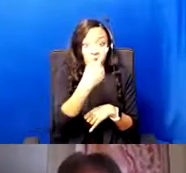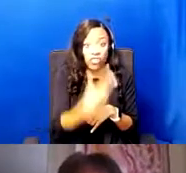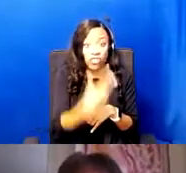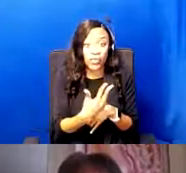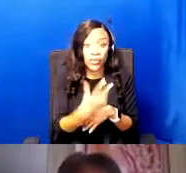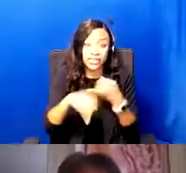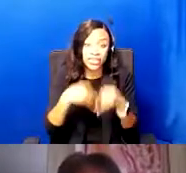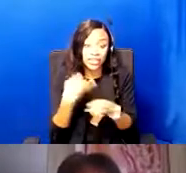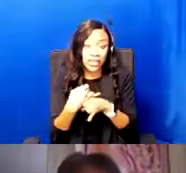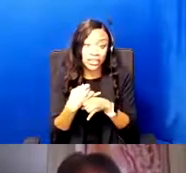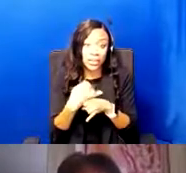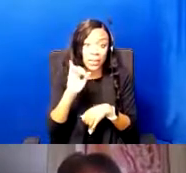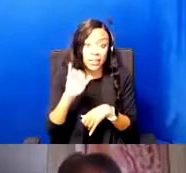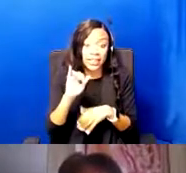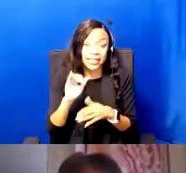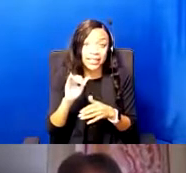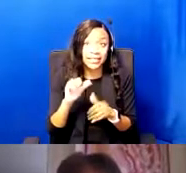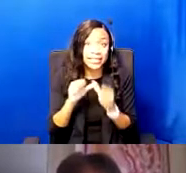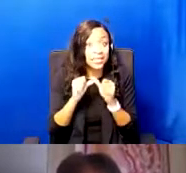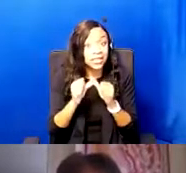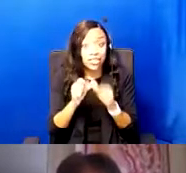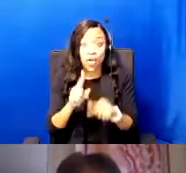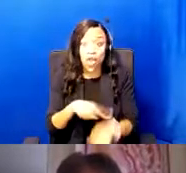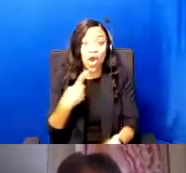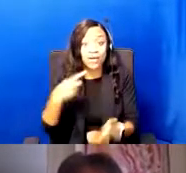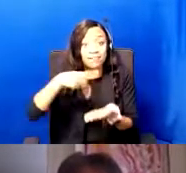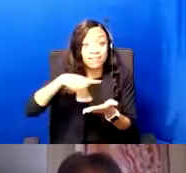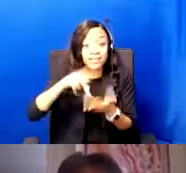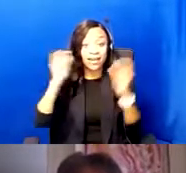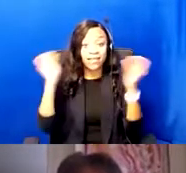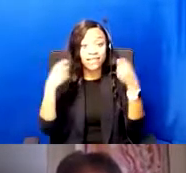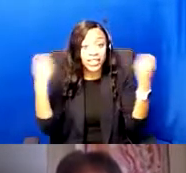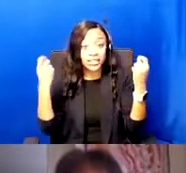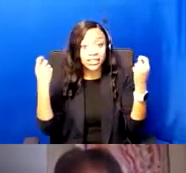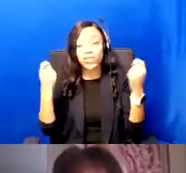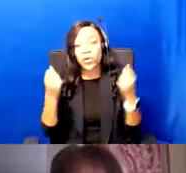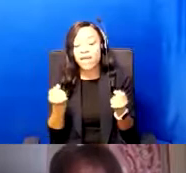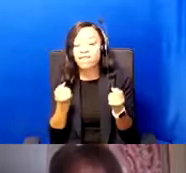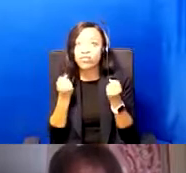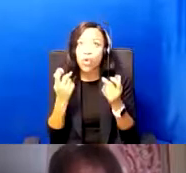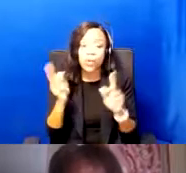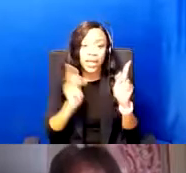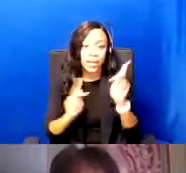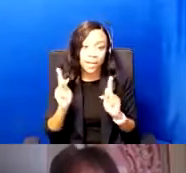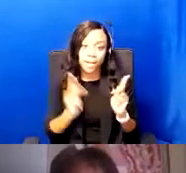the longest running dance festival in the country and the largest, and have a very high concentration of over 10 weeks of international voices,